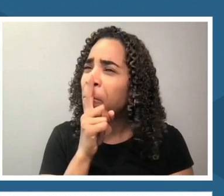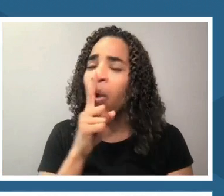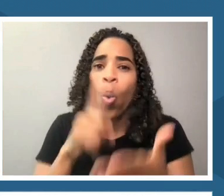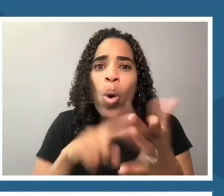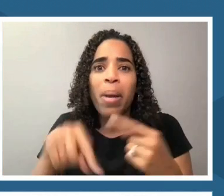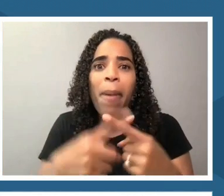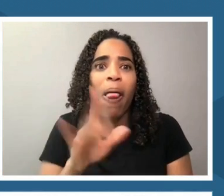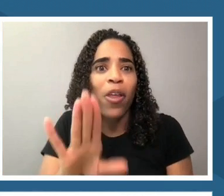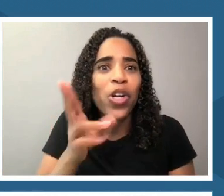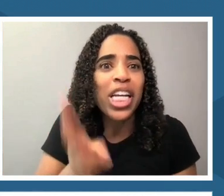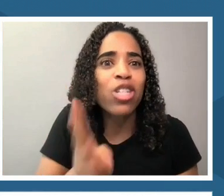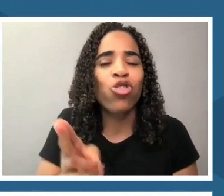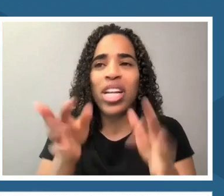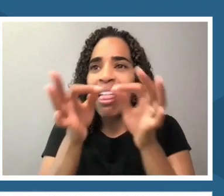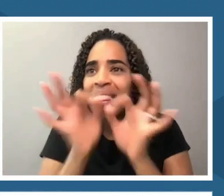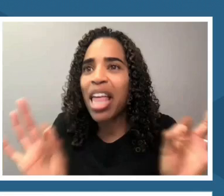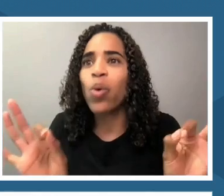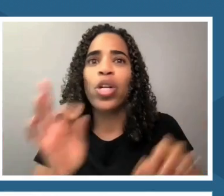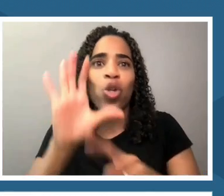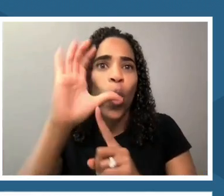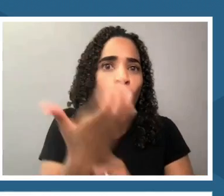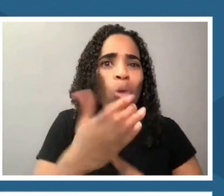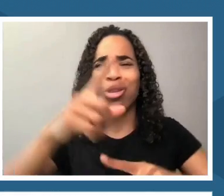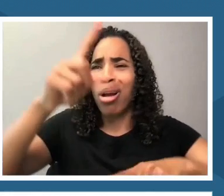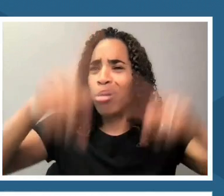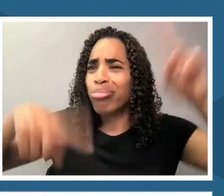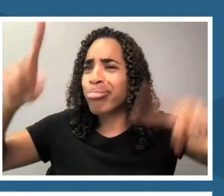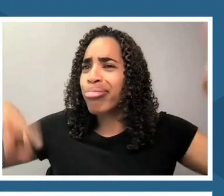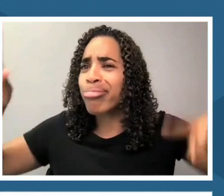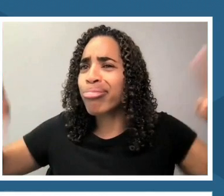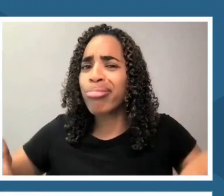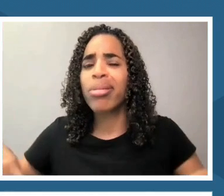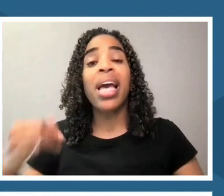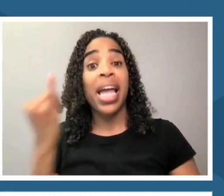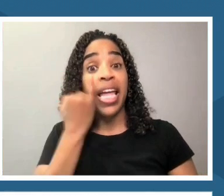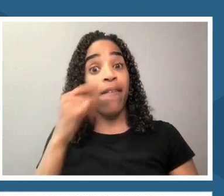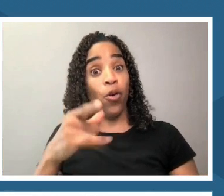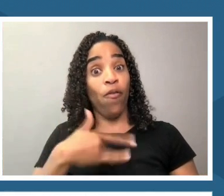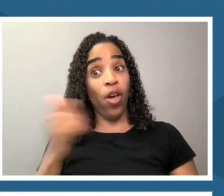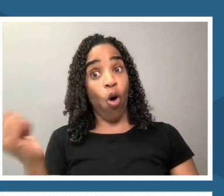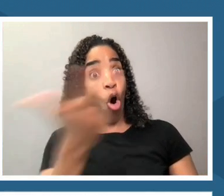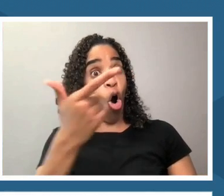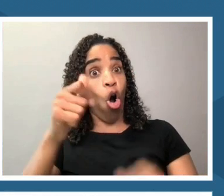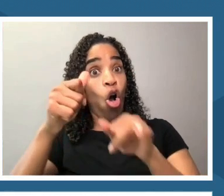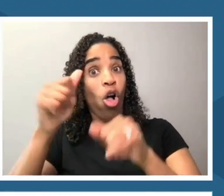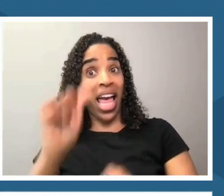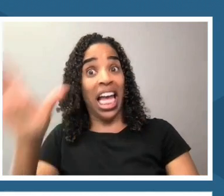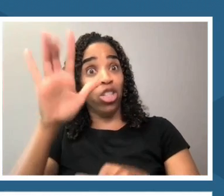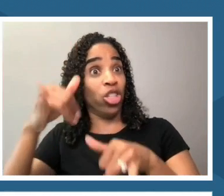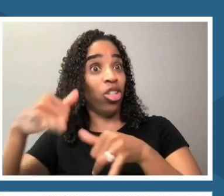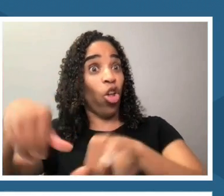exists across our communities so when we see and treat all asian people as the